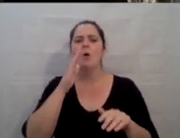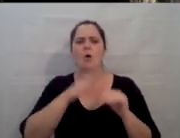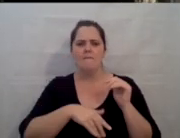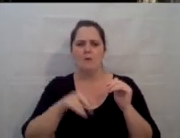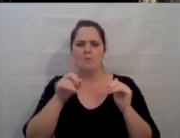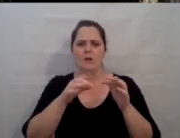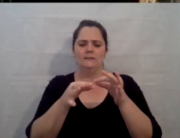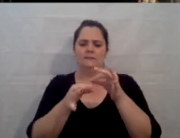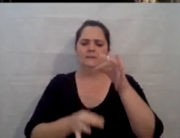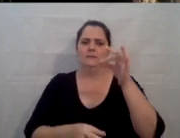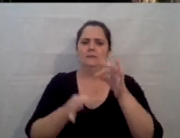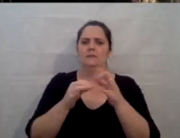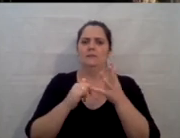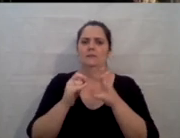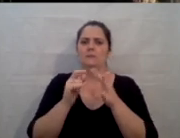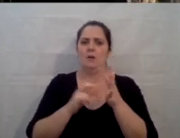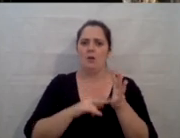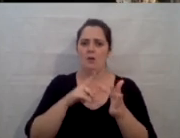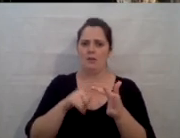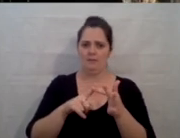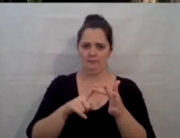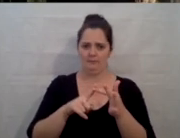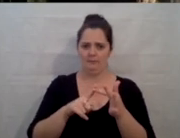Human beings have what we call a four curve spine.